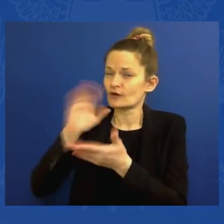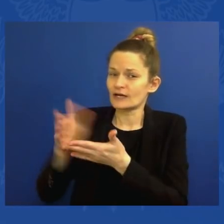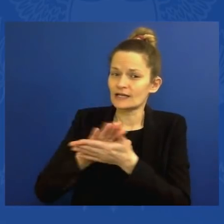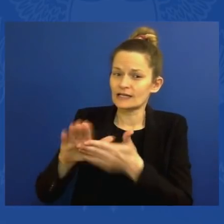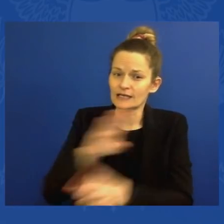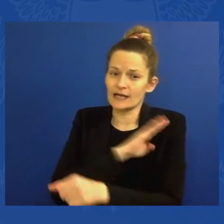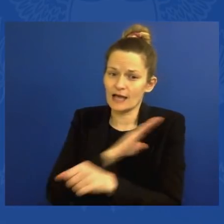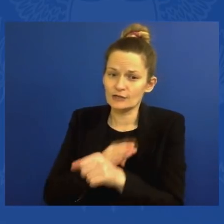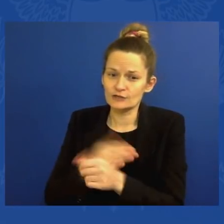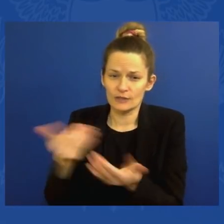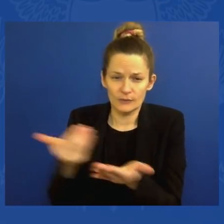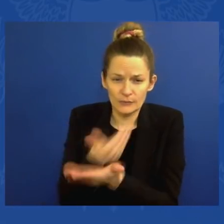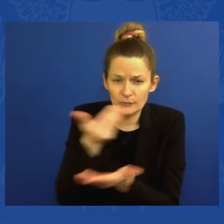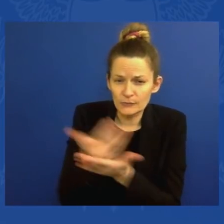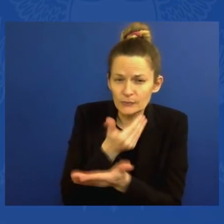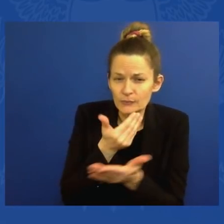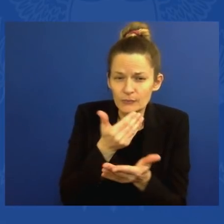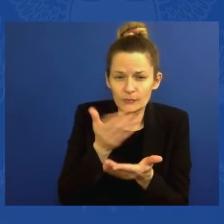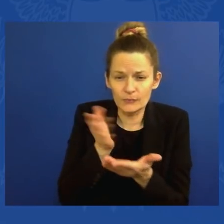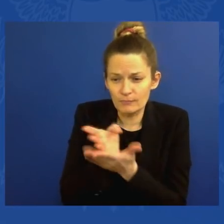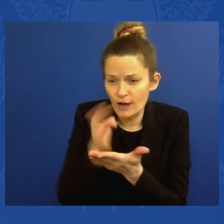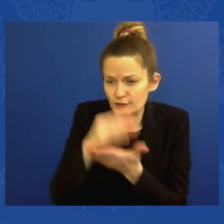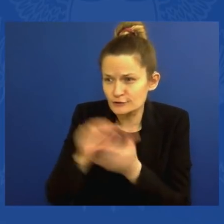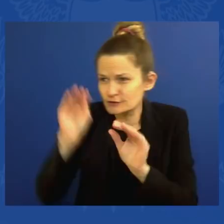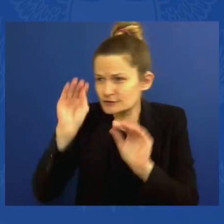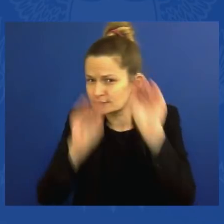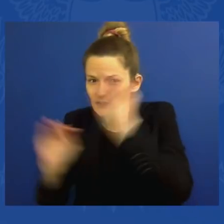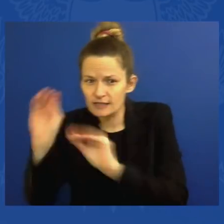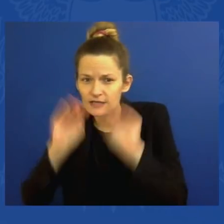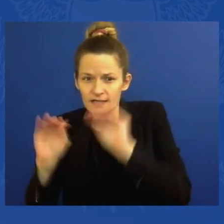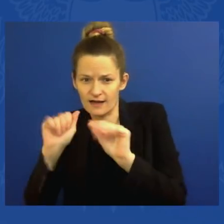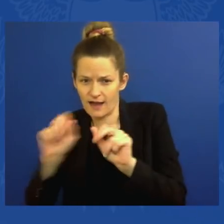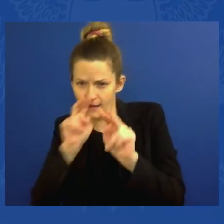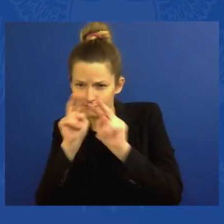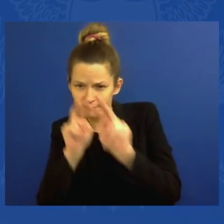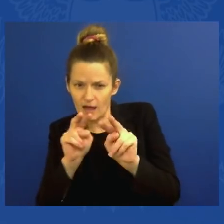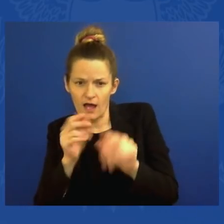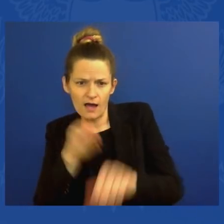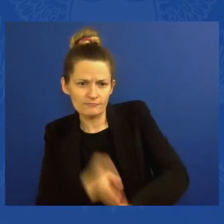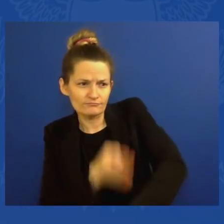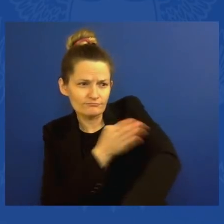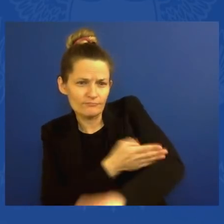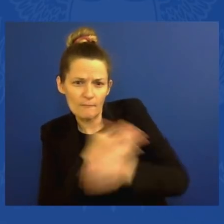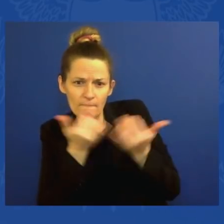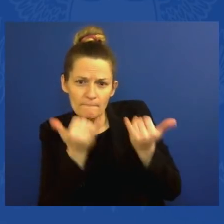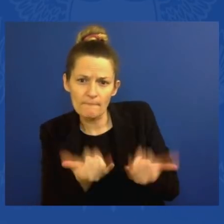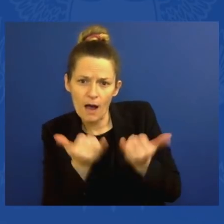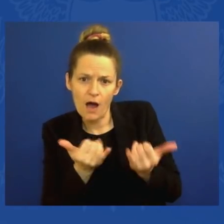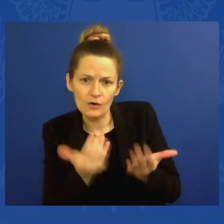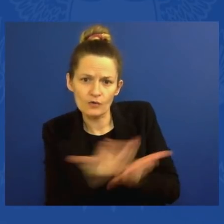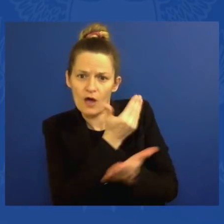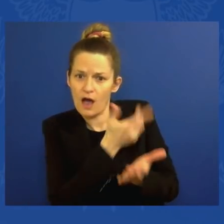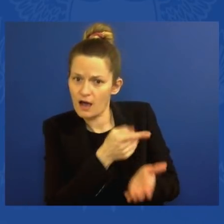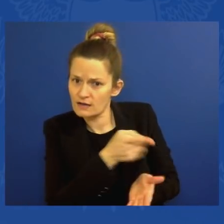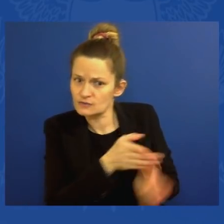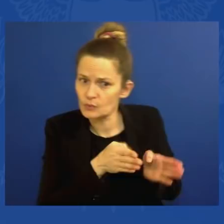bridges, transportation system and the energy grid, which we're all part of that as well.